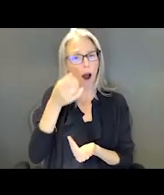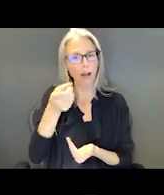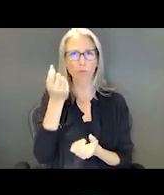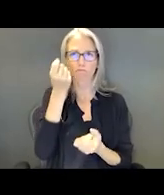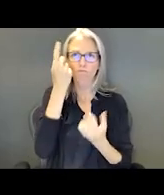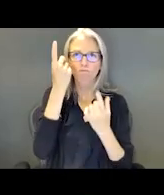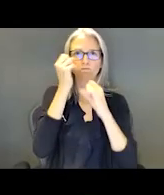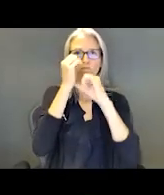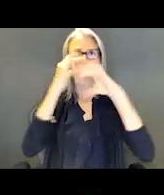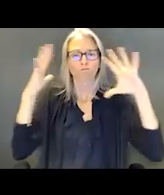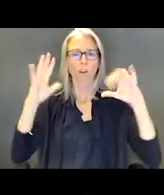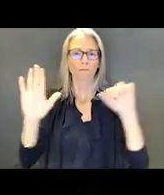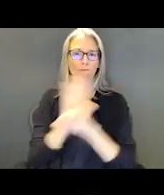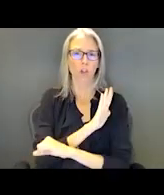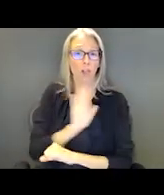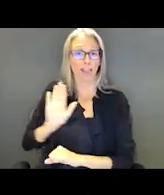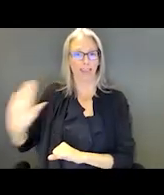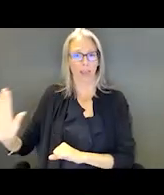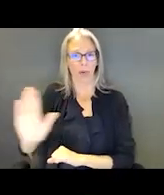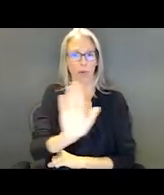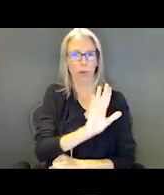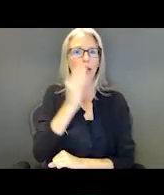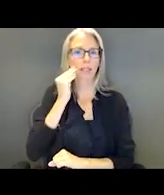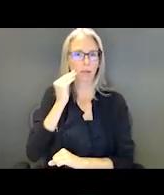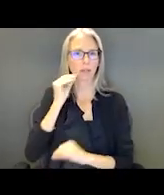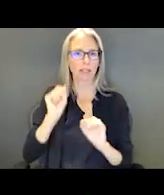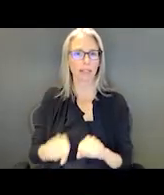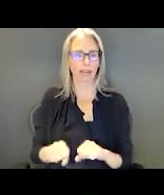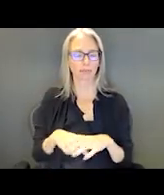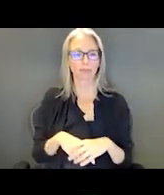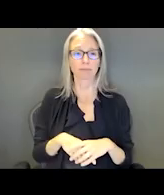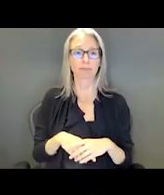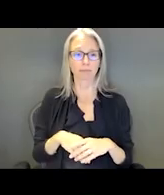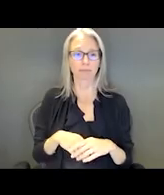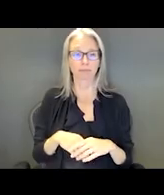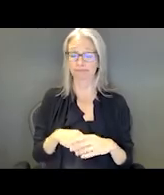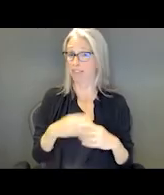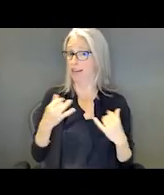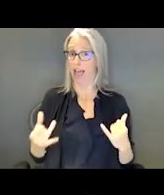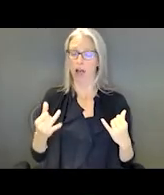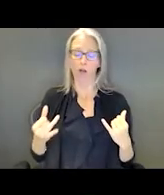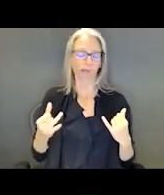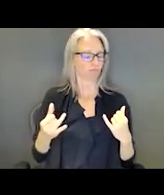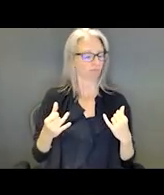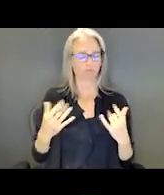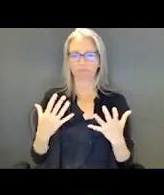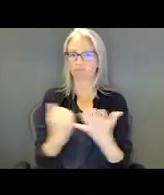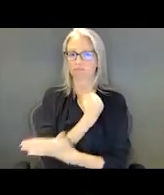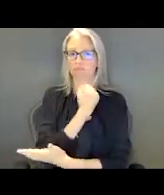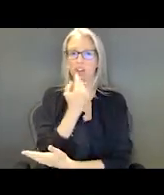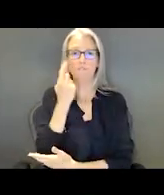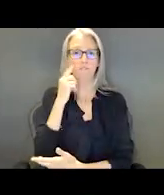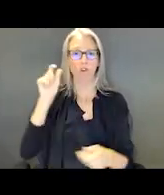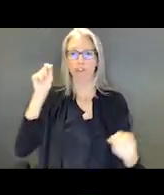Social change is is sometimes takes a little while. The biggest thing that I've witnessed